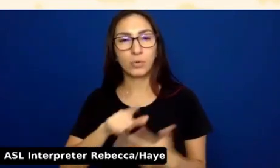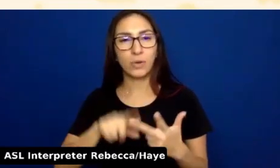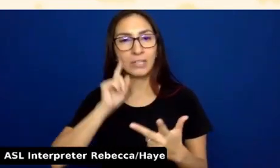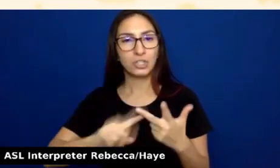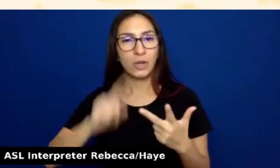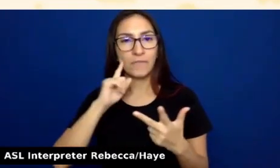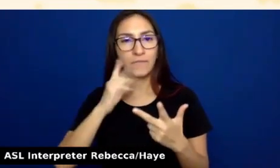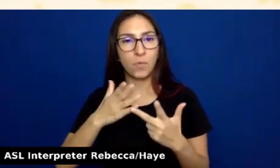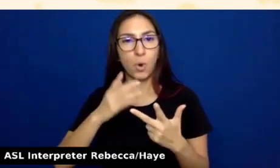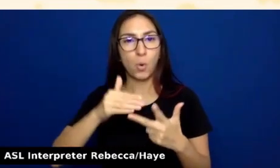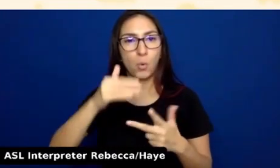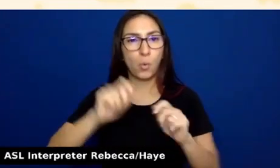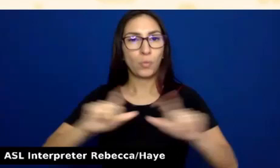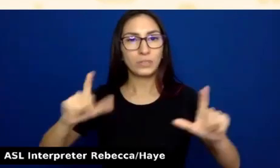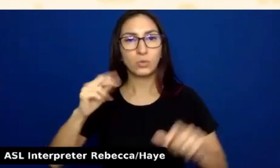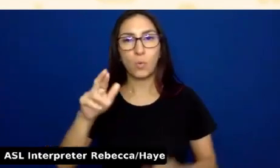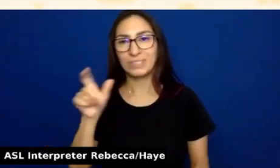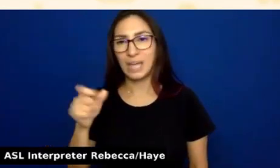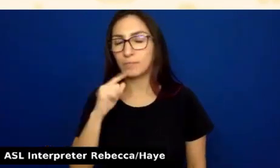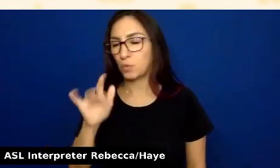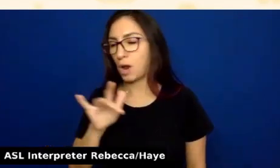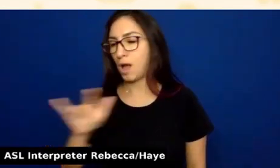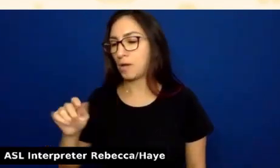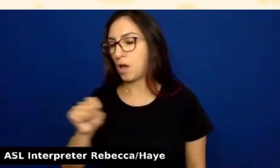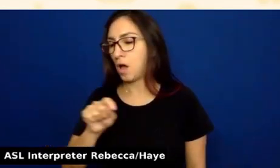Now, I have not actually done that in the code hunt,